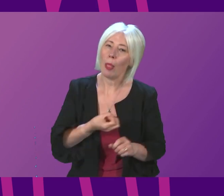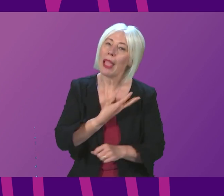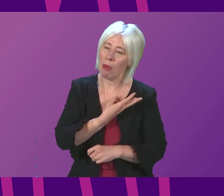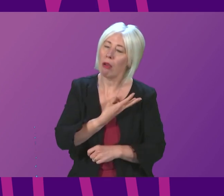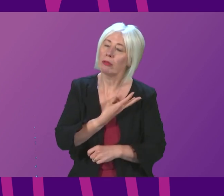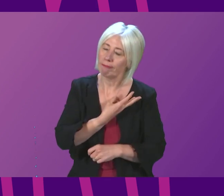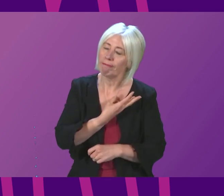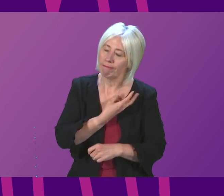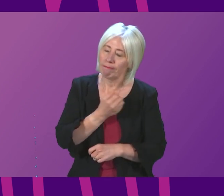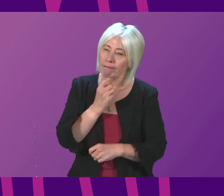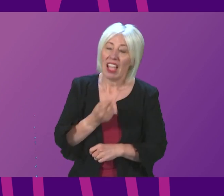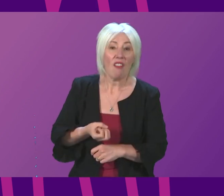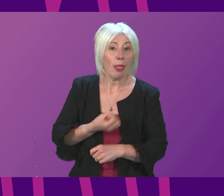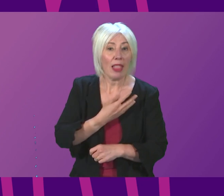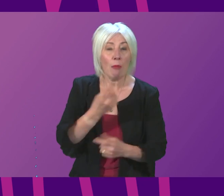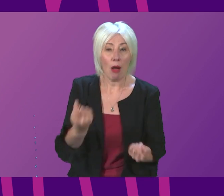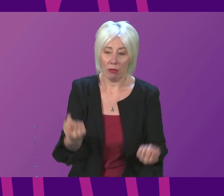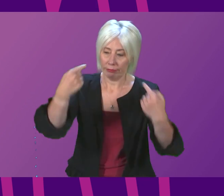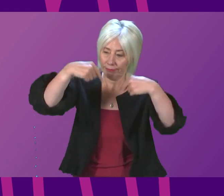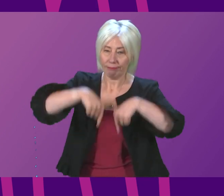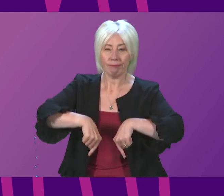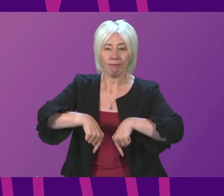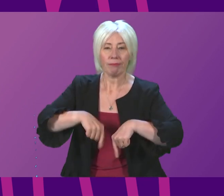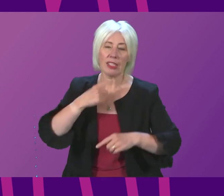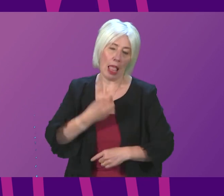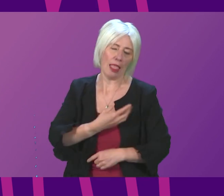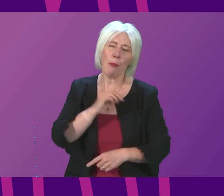this again—if Labour comes to the chamber to say that it would do things so much better,